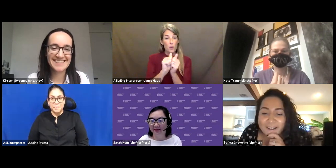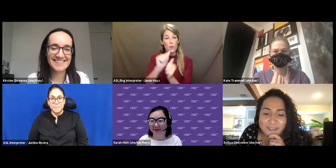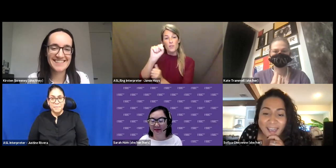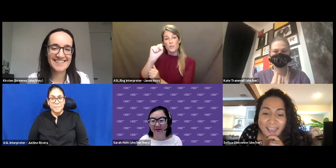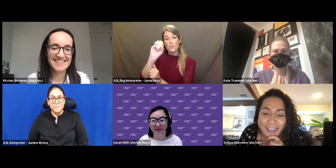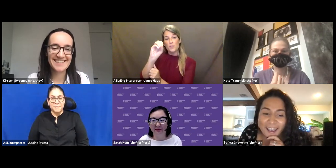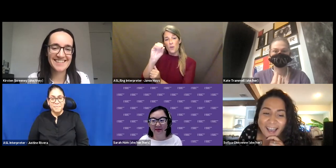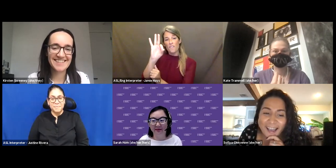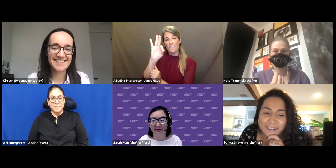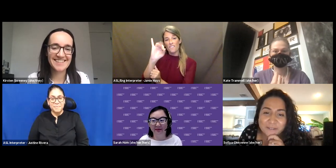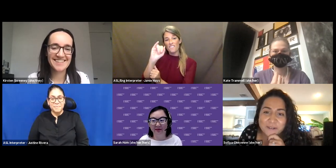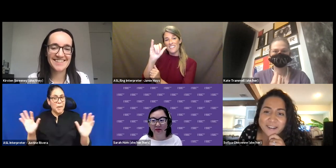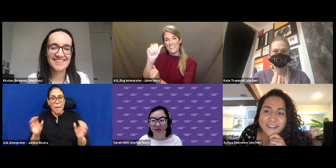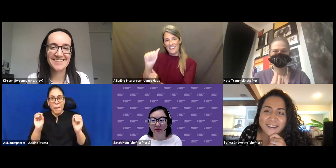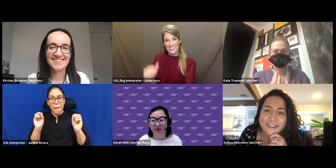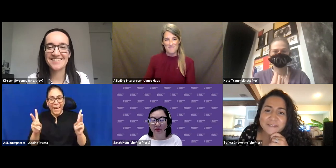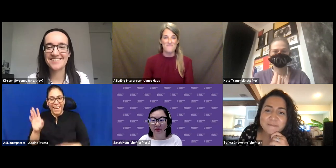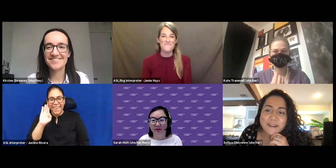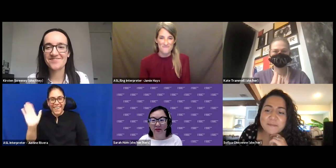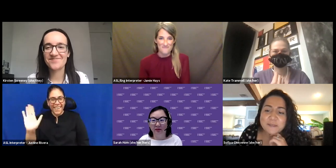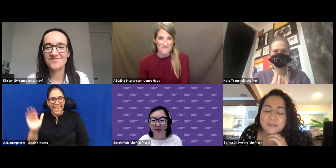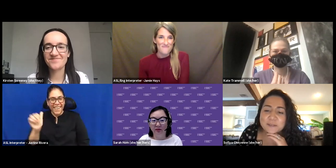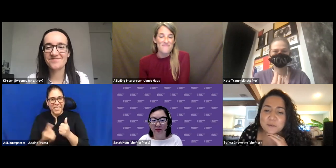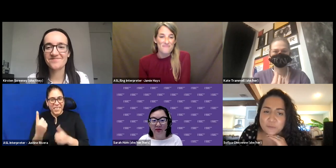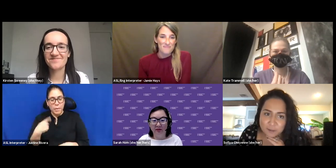Sofiya Cheyenne: Okay, hi everyone. My name is Sofiya